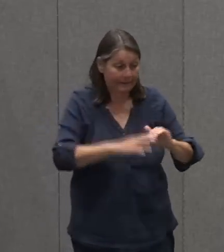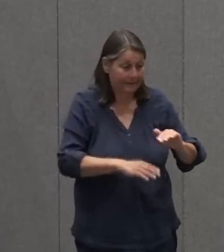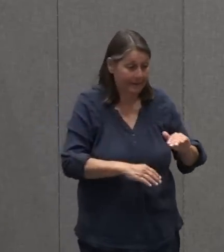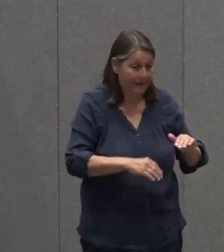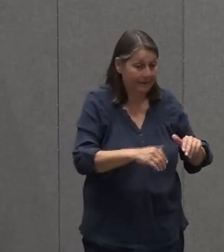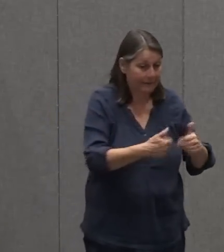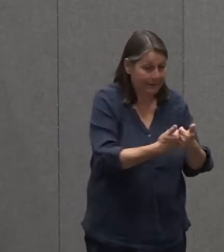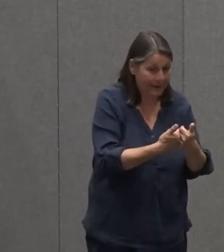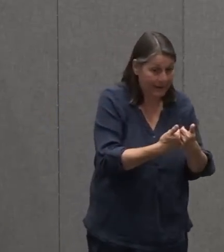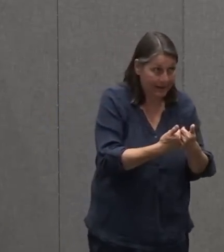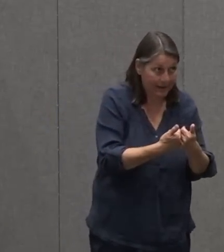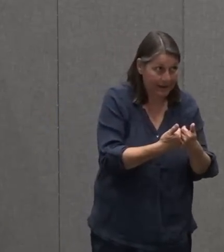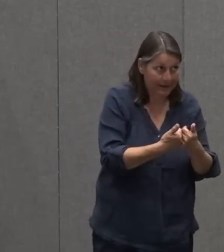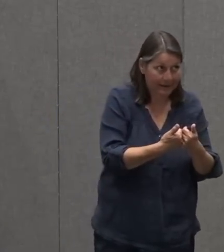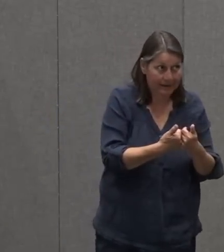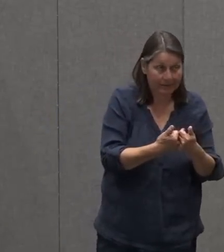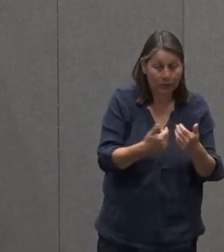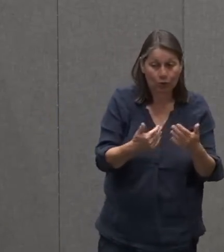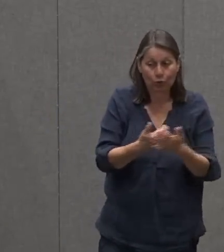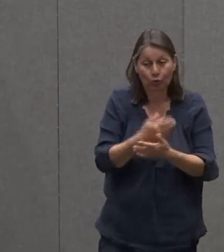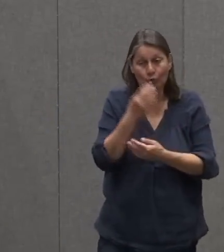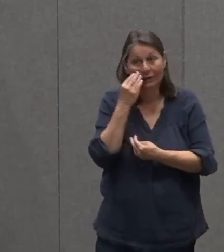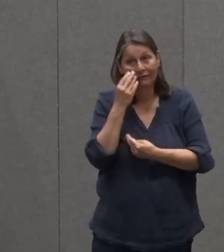New, information this time, what changed?